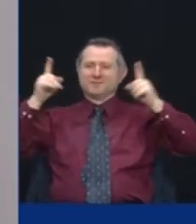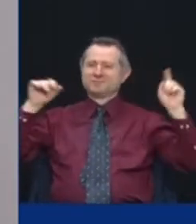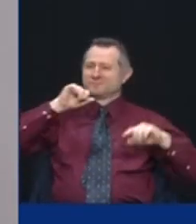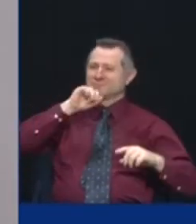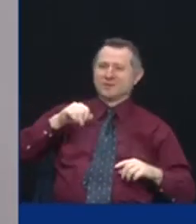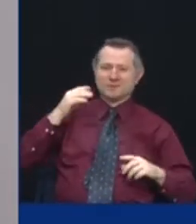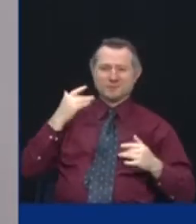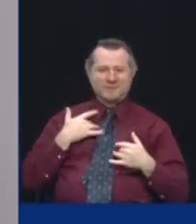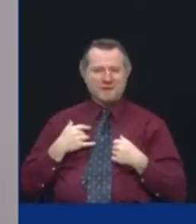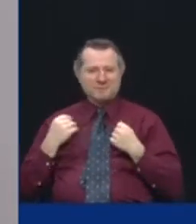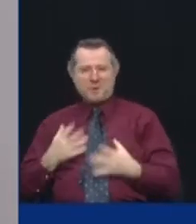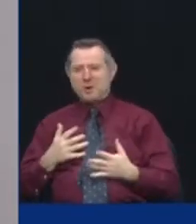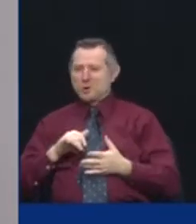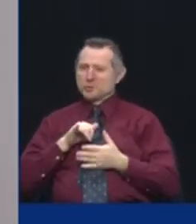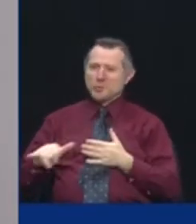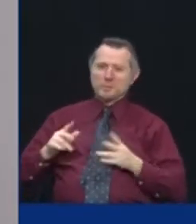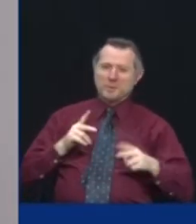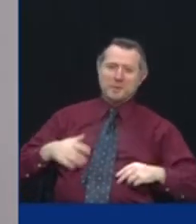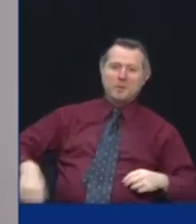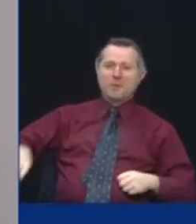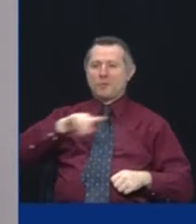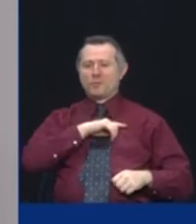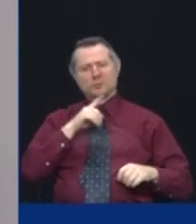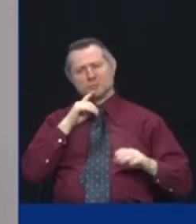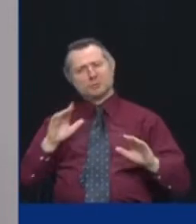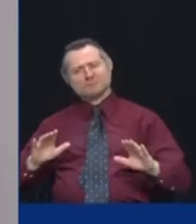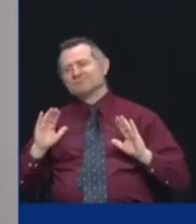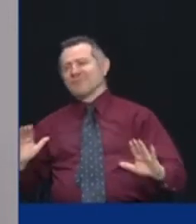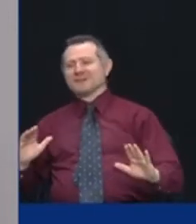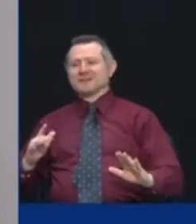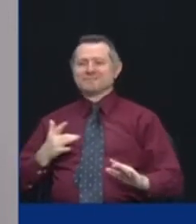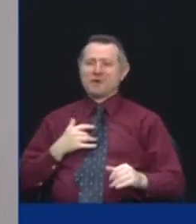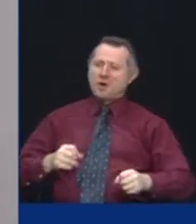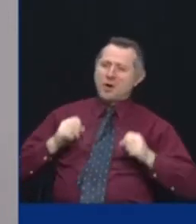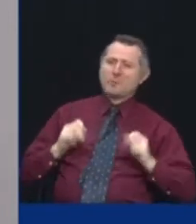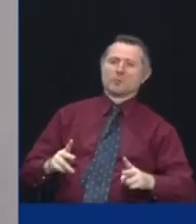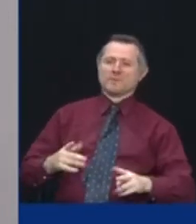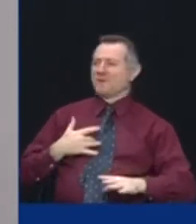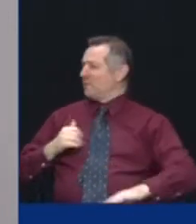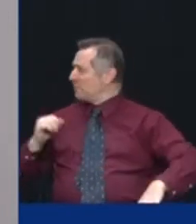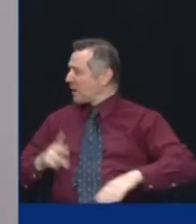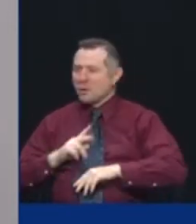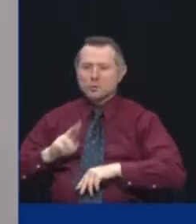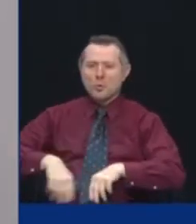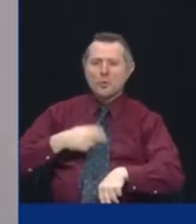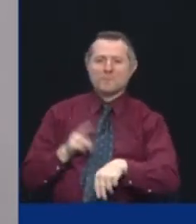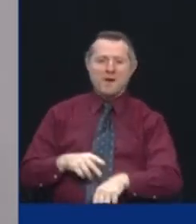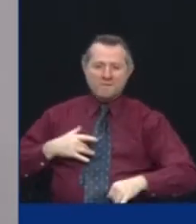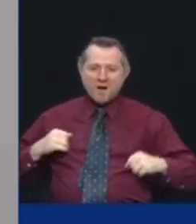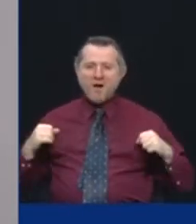MORE FANS IN THE BUILDING. BECAUSE OUR PLAYERS LOVE IT. WE LOVE IT. AND IT GIVES NEW YORKERS A